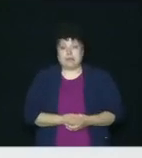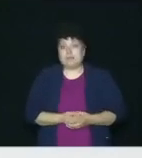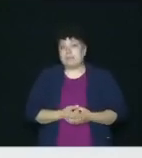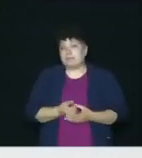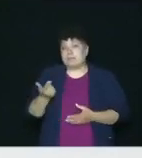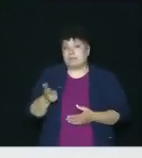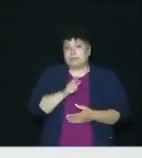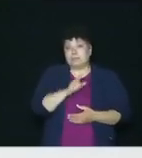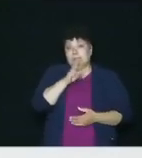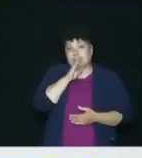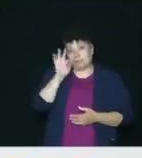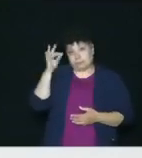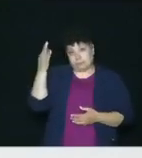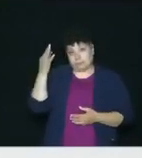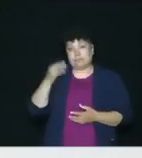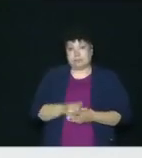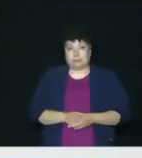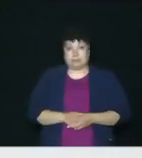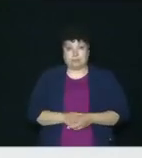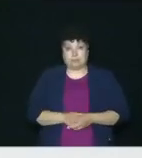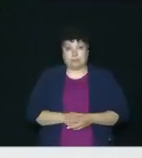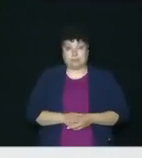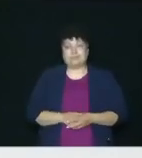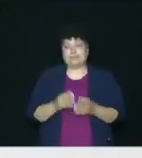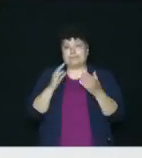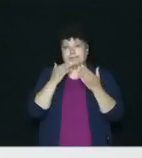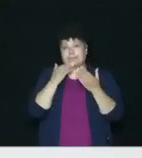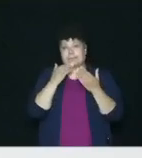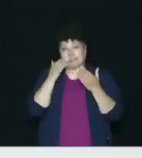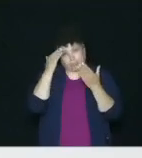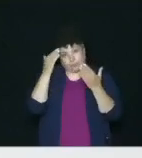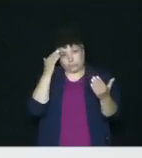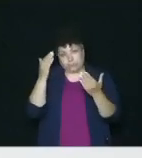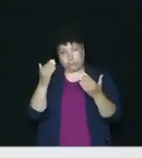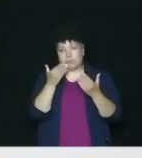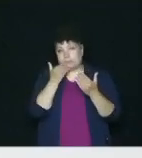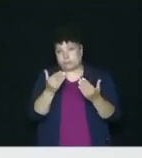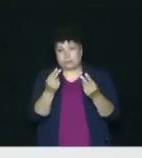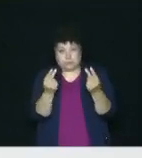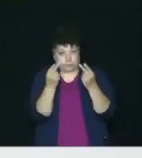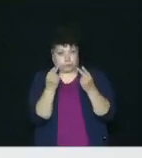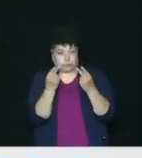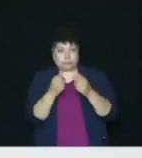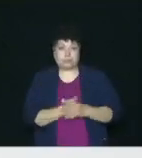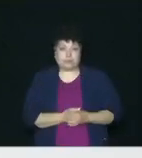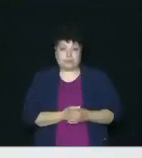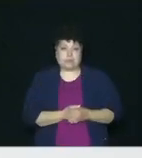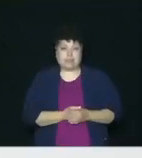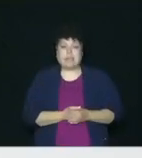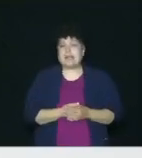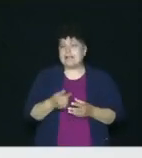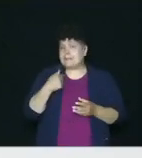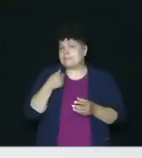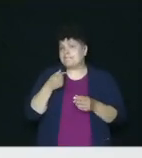THANK YOU.